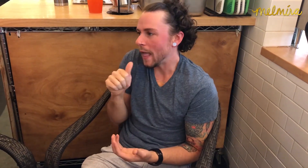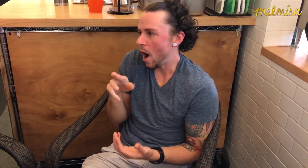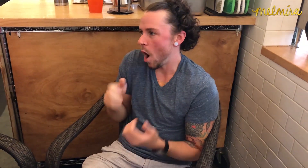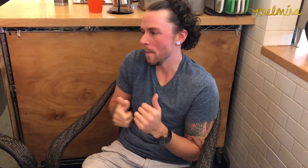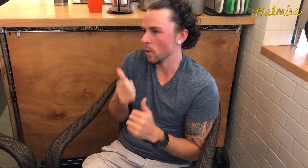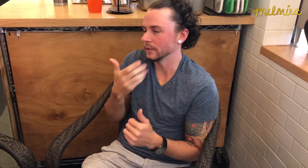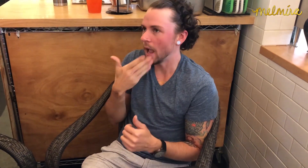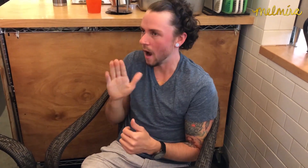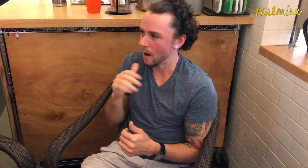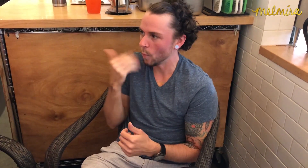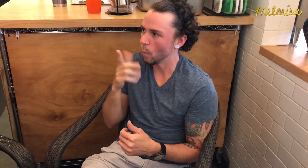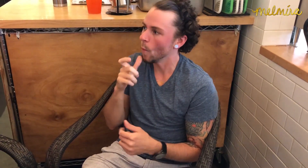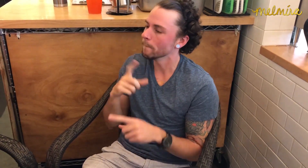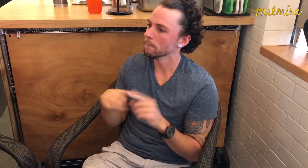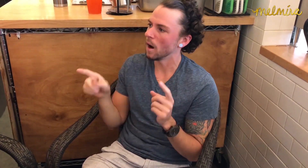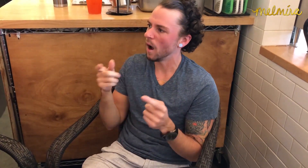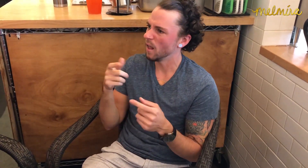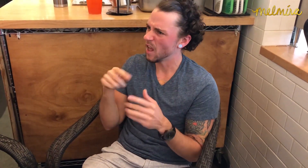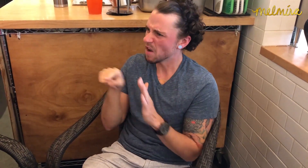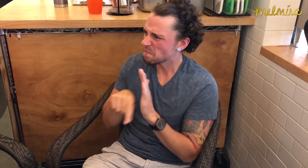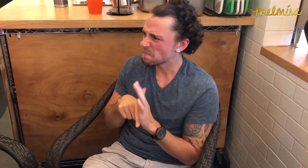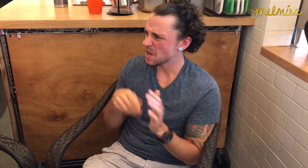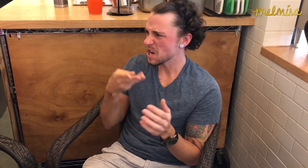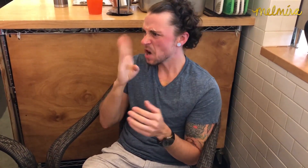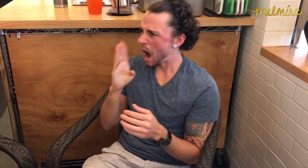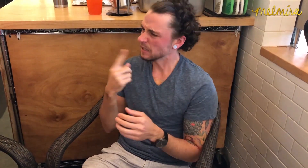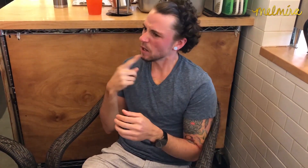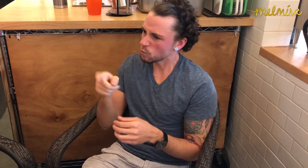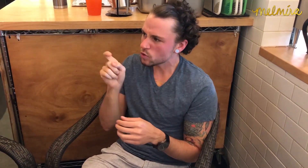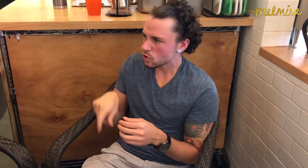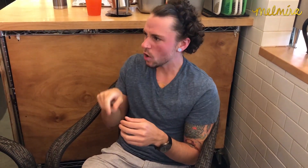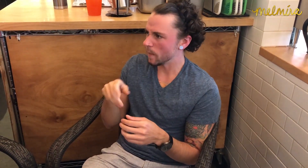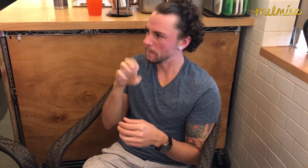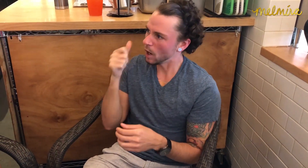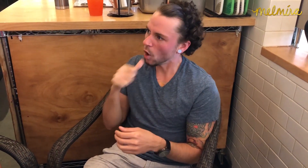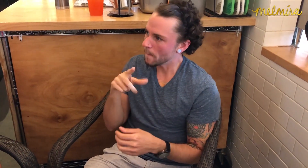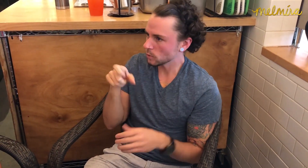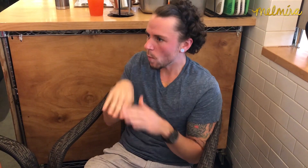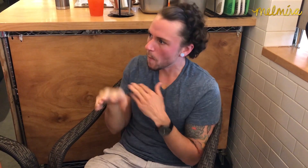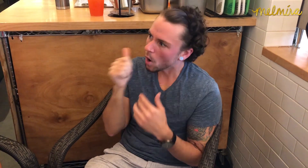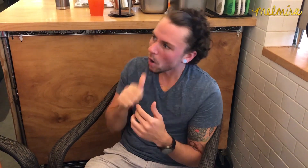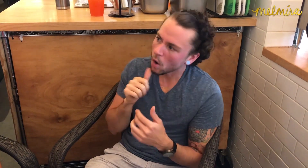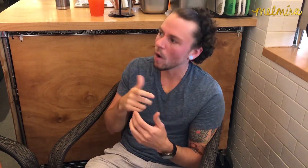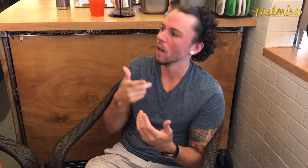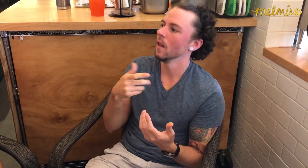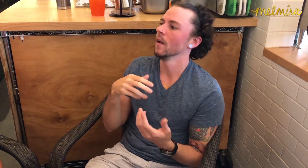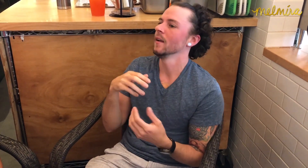I don't know who most of them are, thank God, but they were so negative. "God says you're to be a girl because you were born one!"